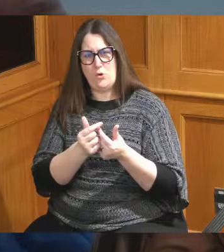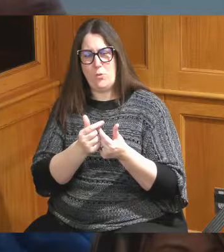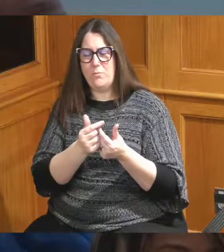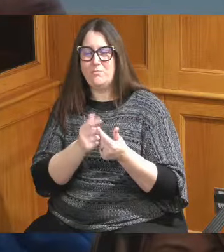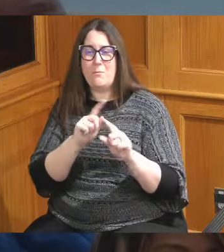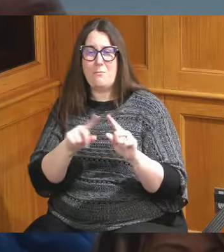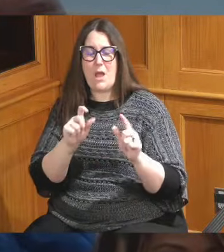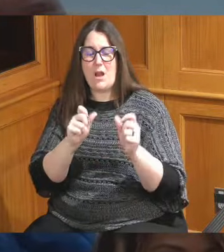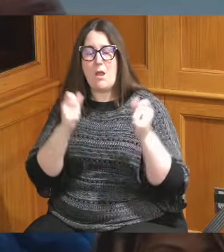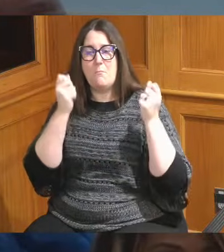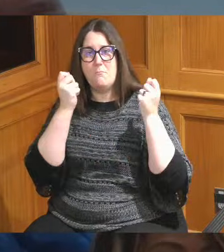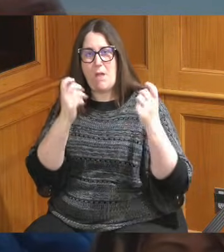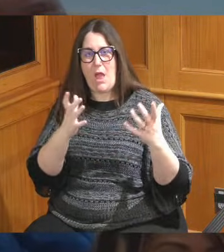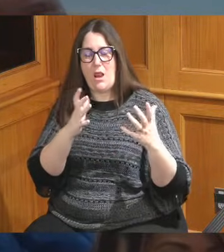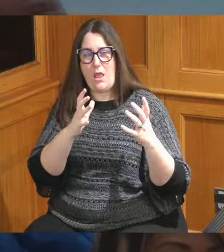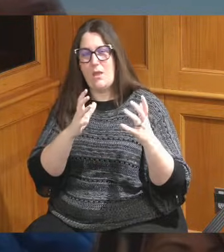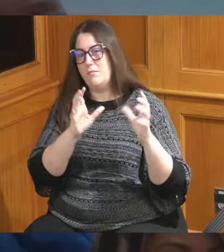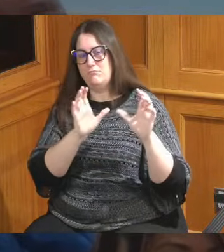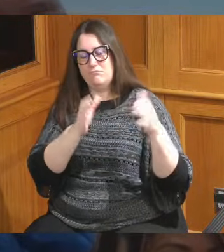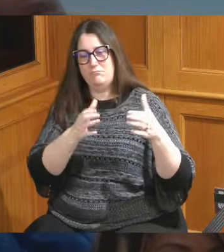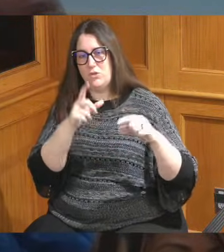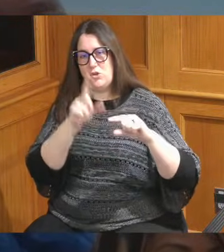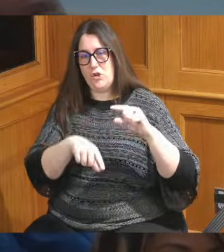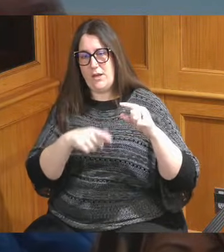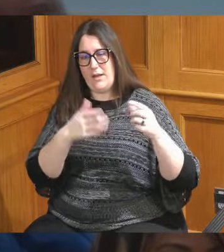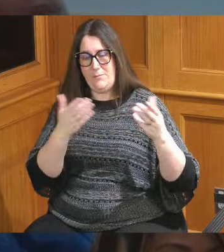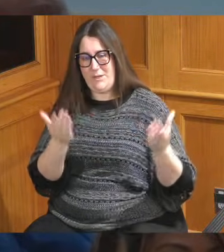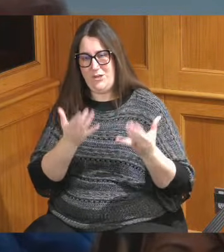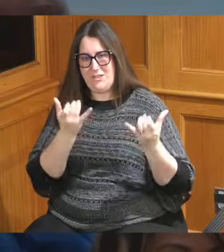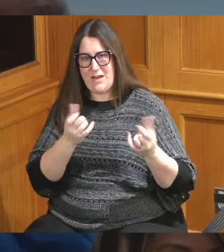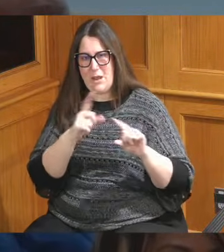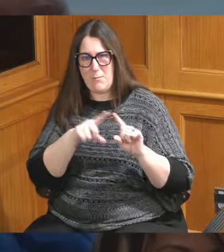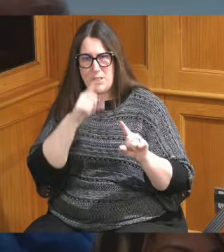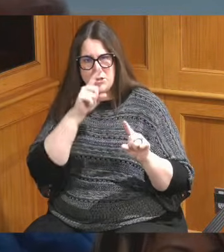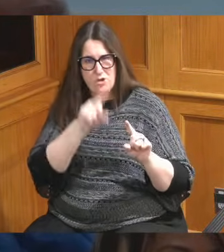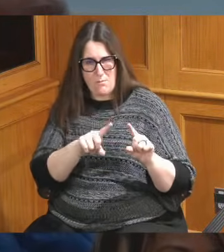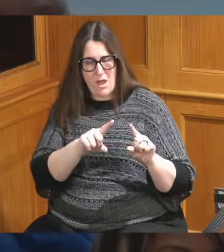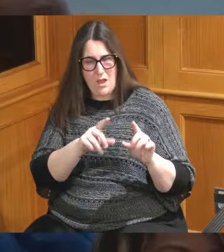couldn't all be here today, but will you introduce yourselves as you give your statement, introduce